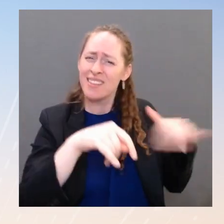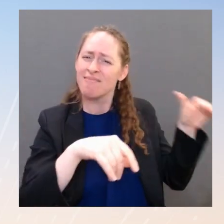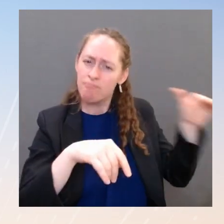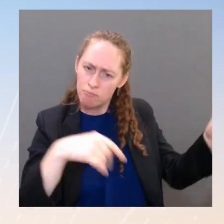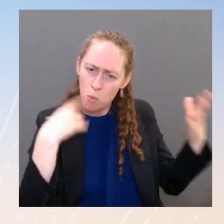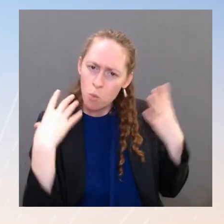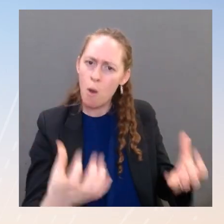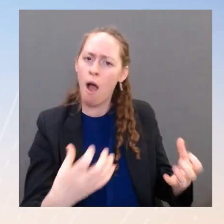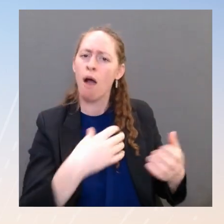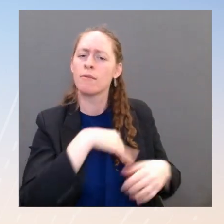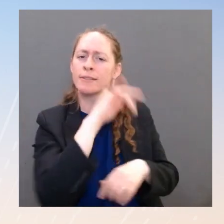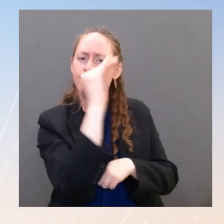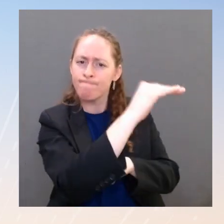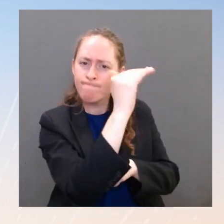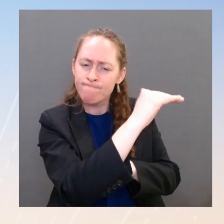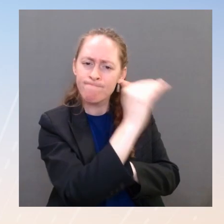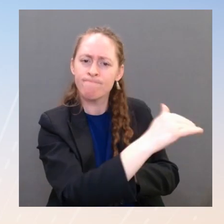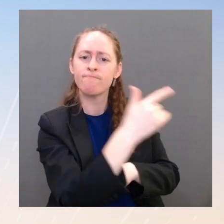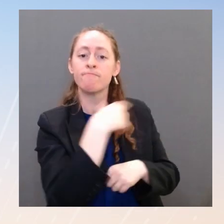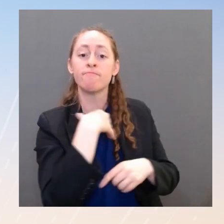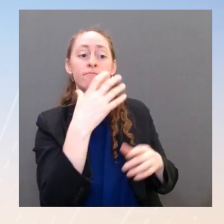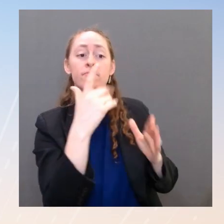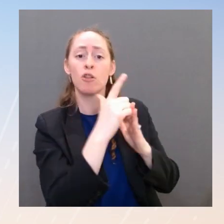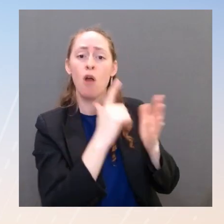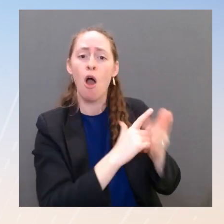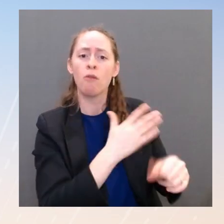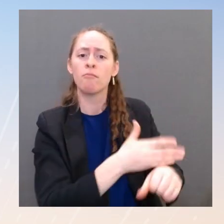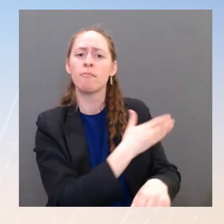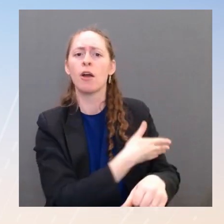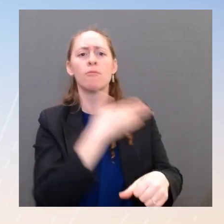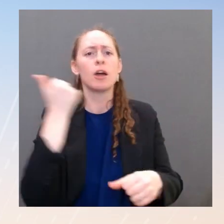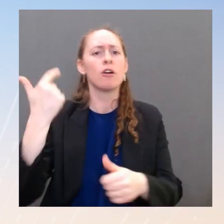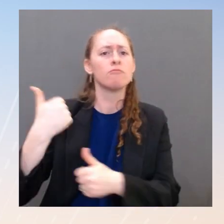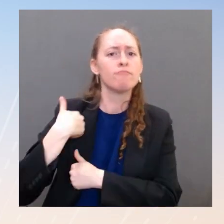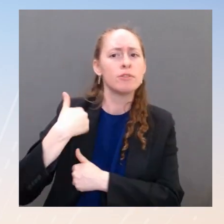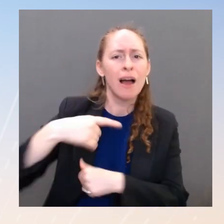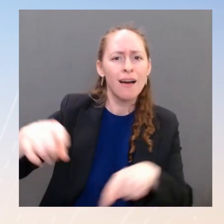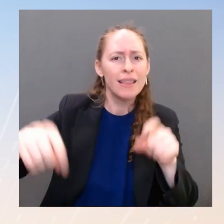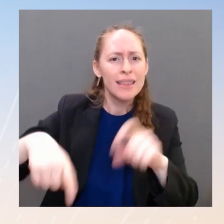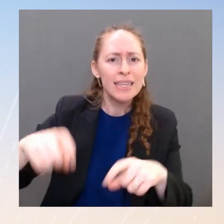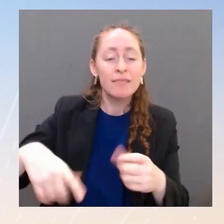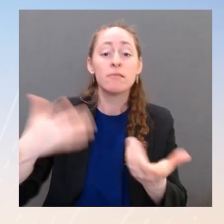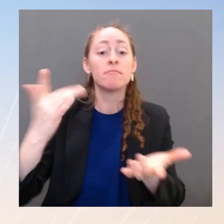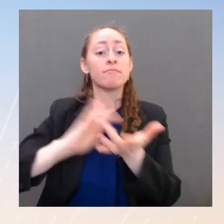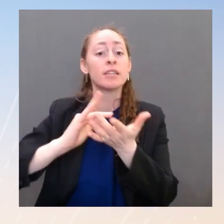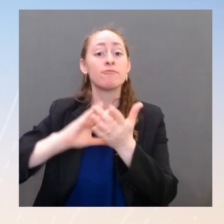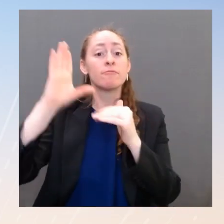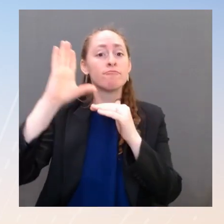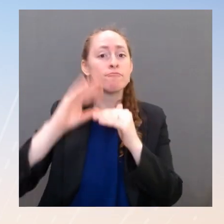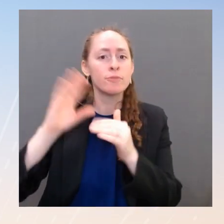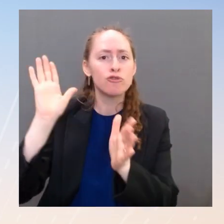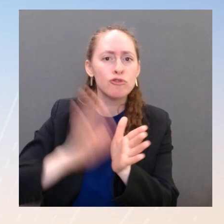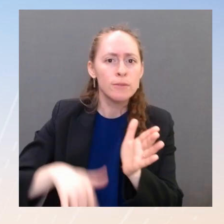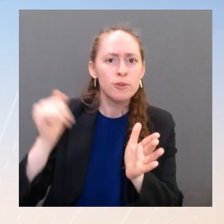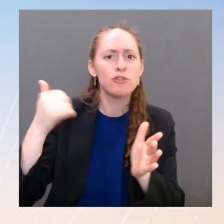or on health issues or opioids. But he will also, of course, continue to consider his options he can take with his own authorities.